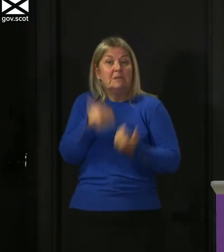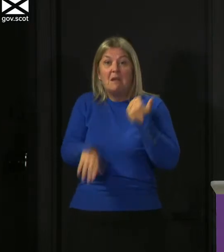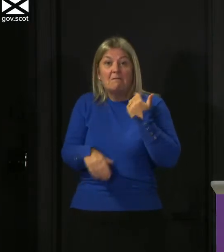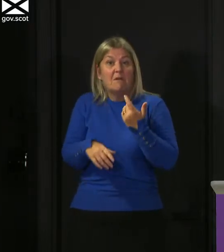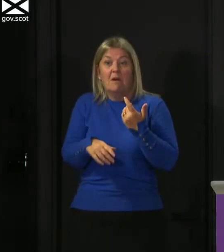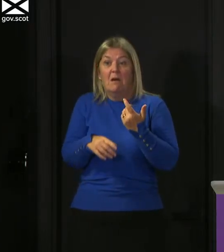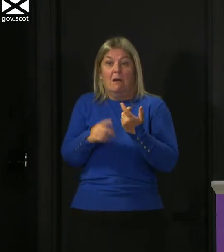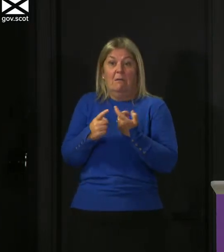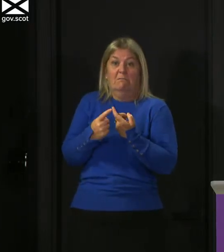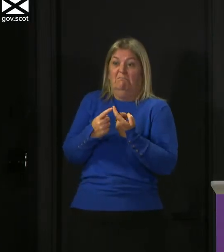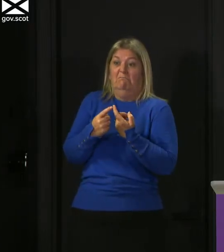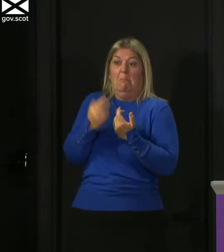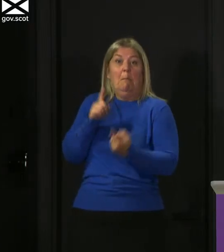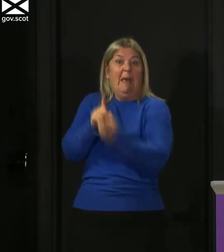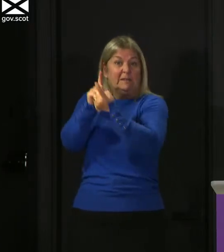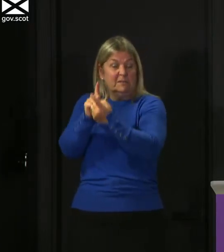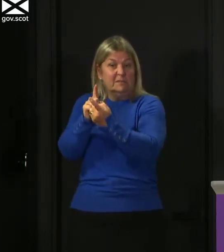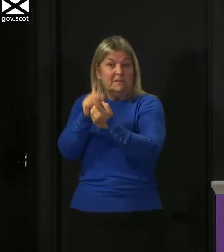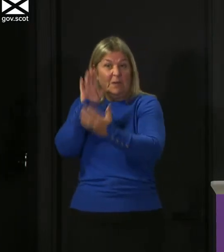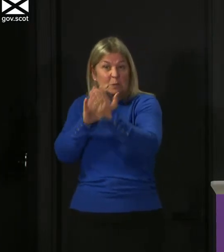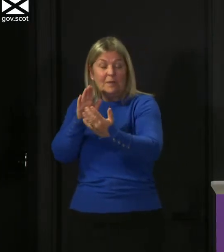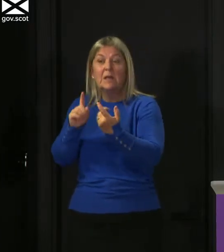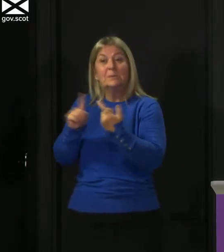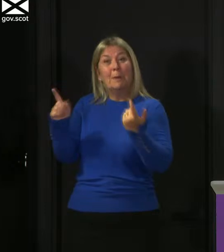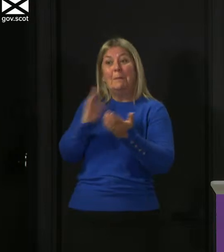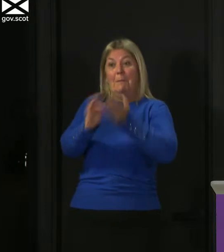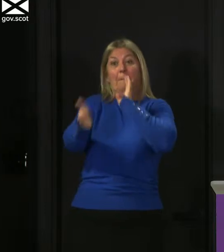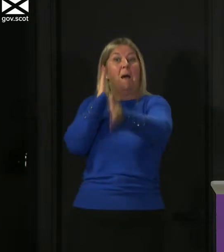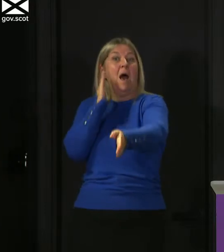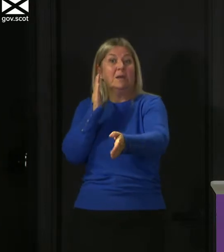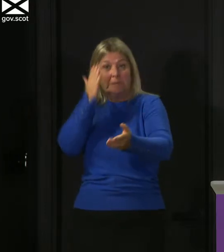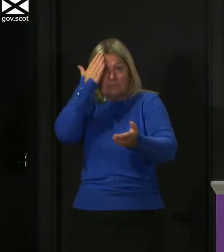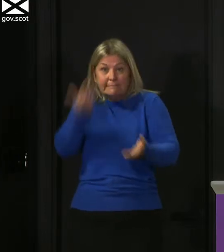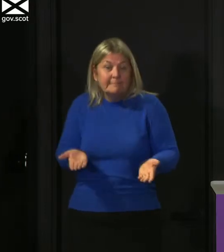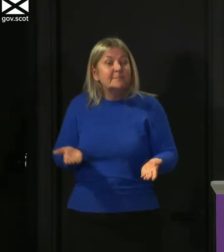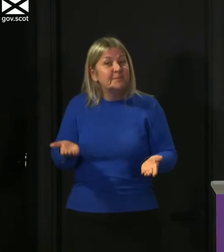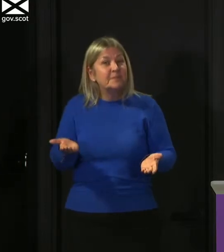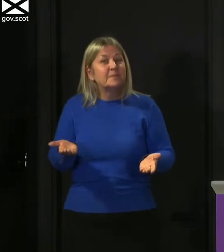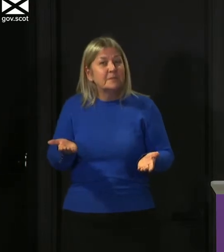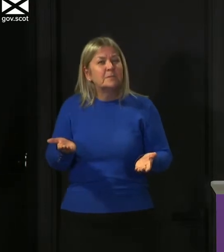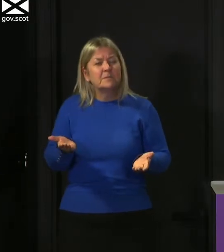paths somewhere else, but we will look into that and make sure there is not an issue there with